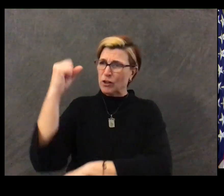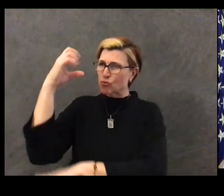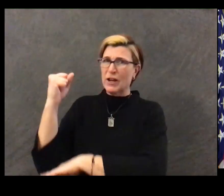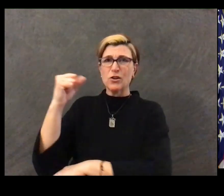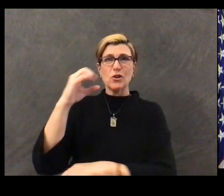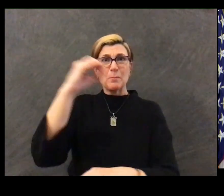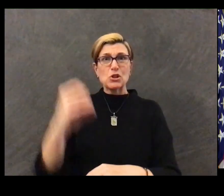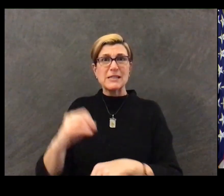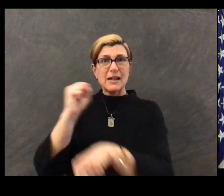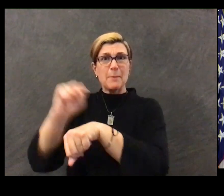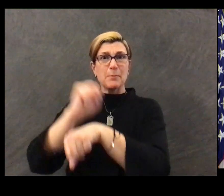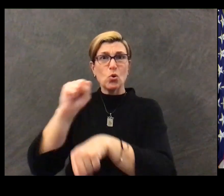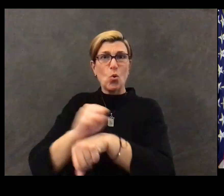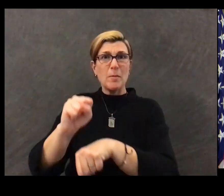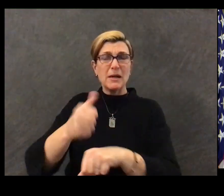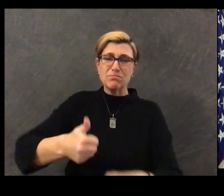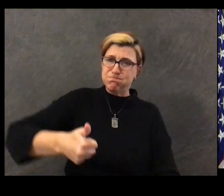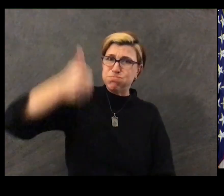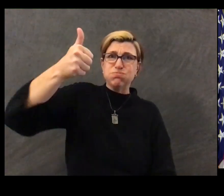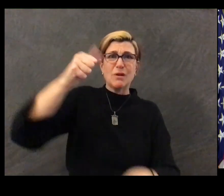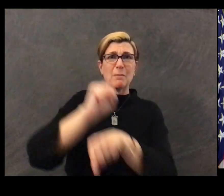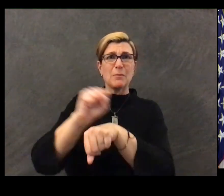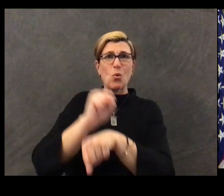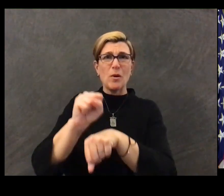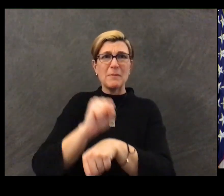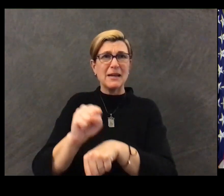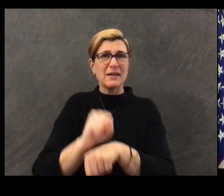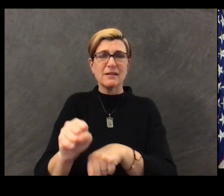million people employed we were never even close to that number and we were